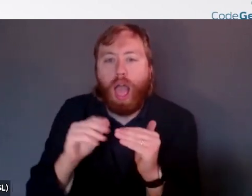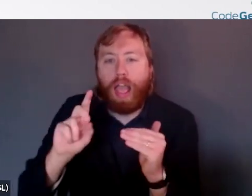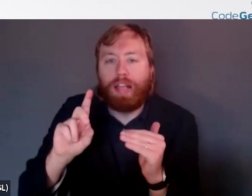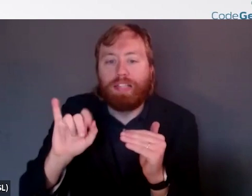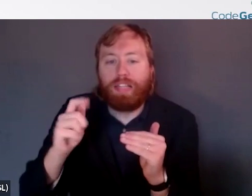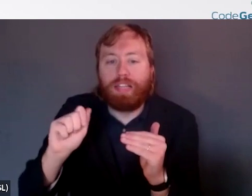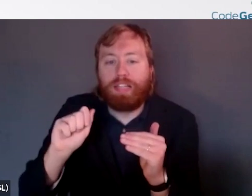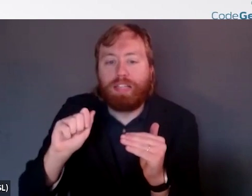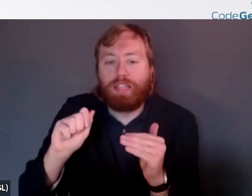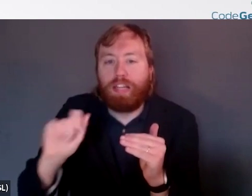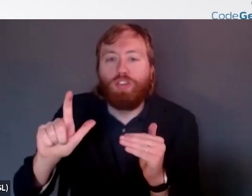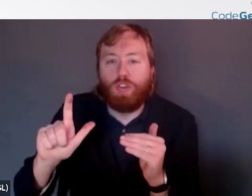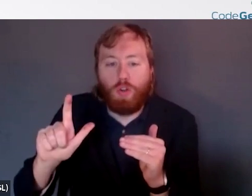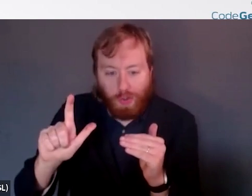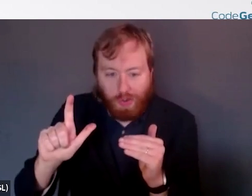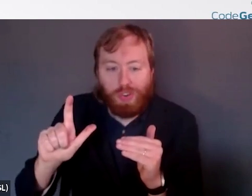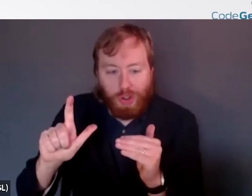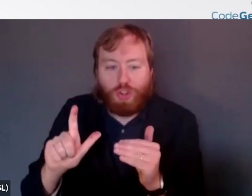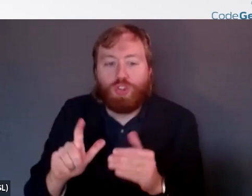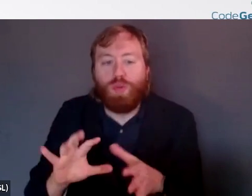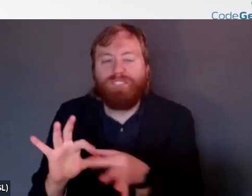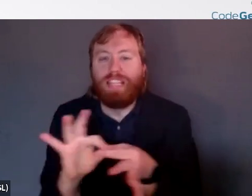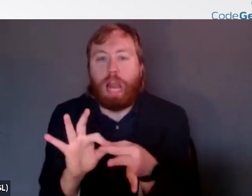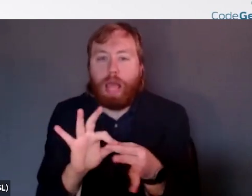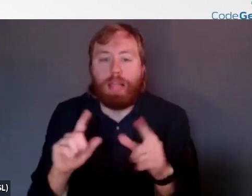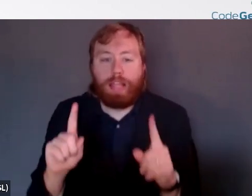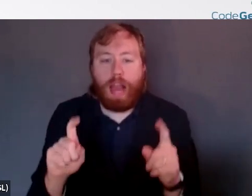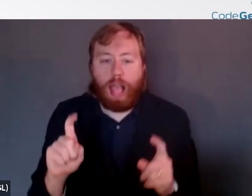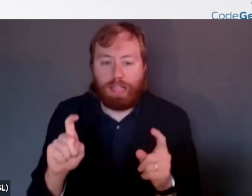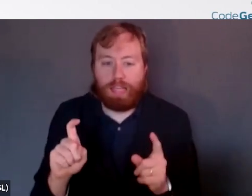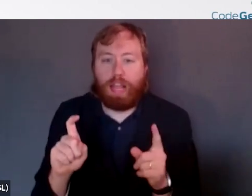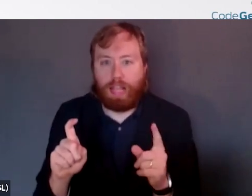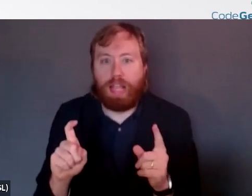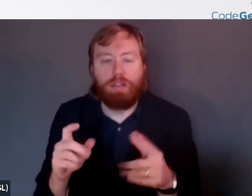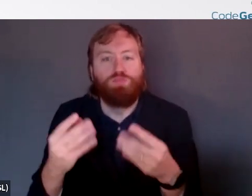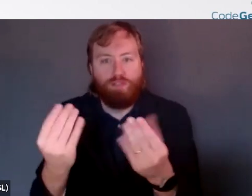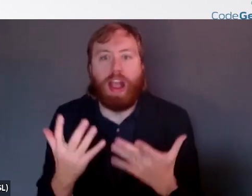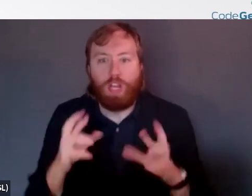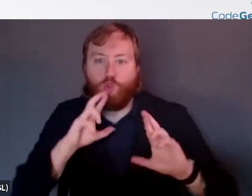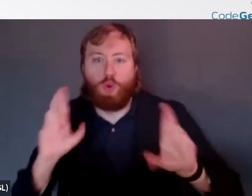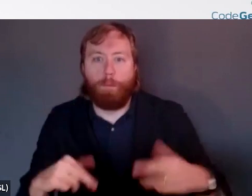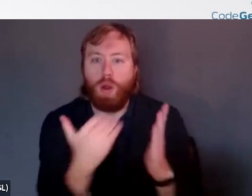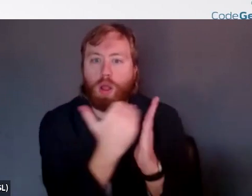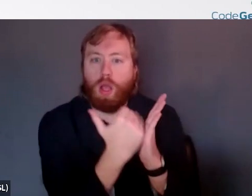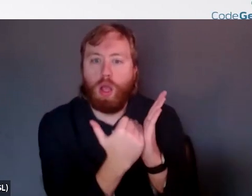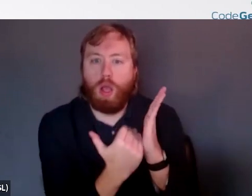That also revealed and provided lots of useful feedback. In fact, we have a number of things on our future queue to implement